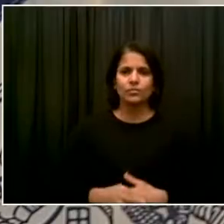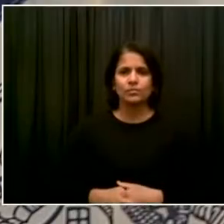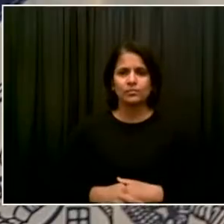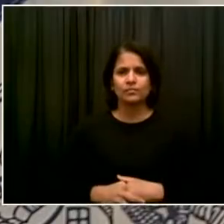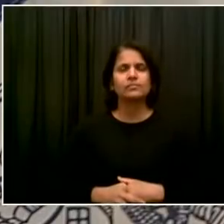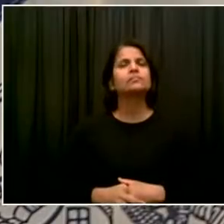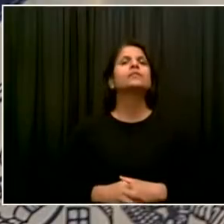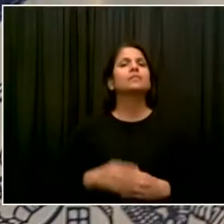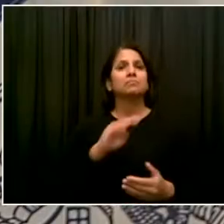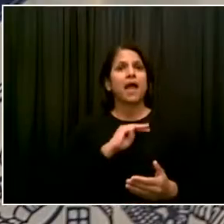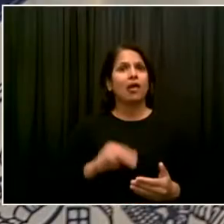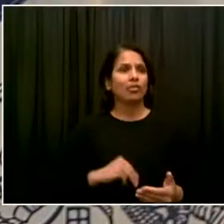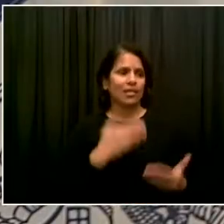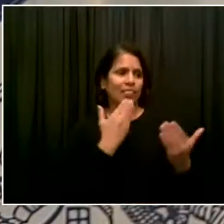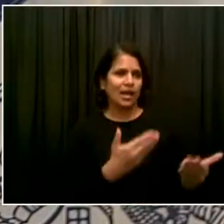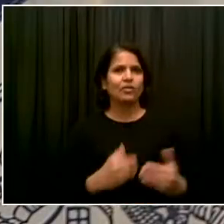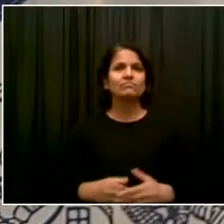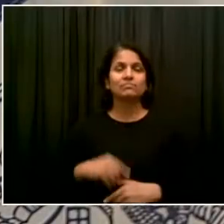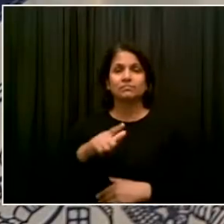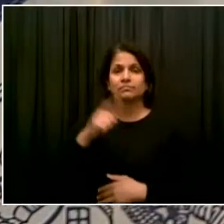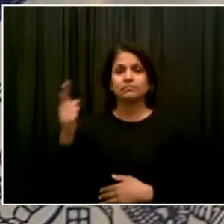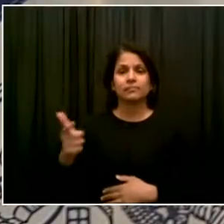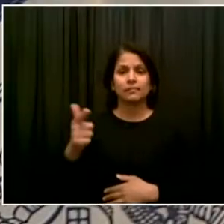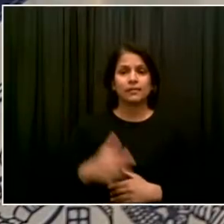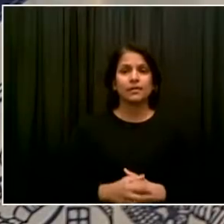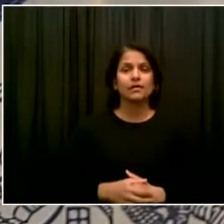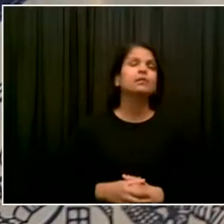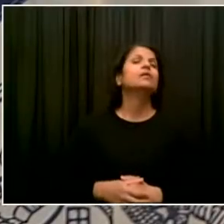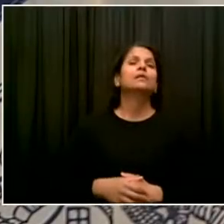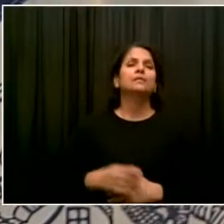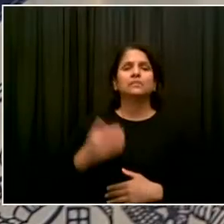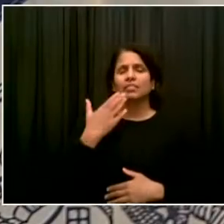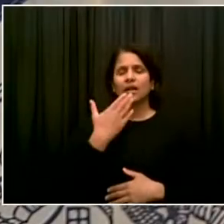AGILE WE ARE PREPARED. THANK YOU. GO AHEAD